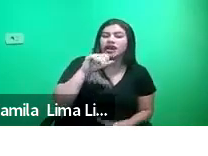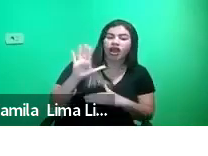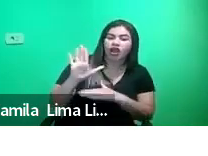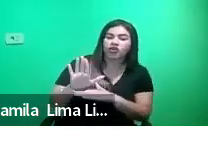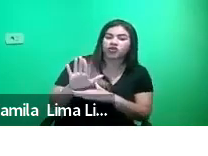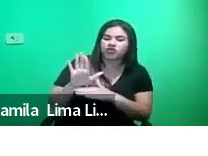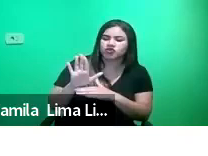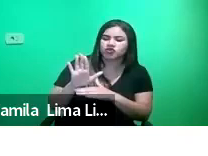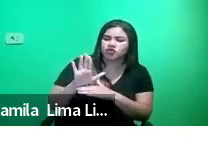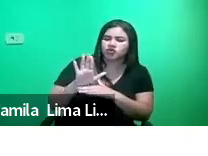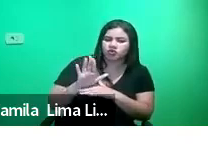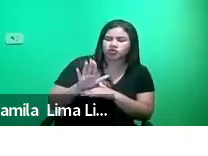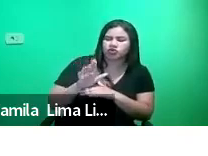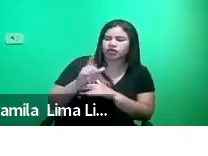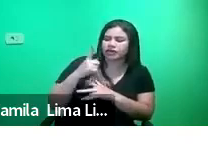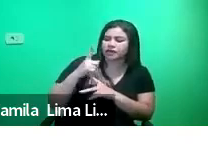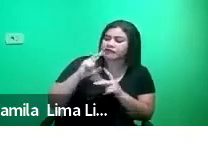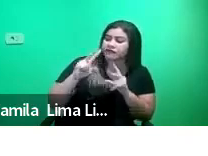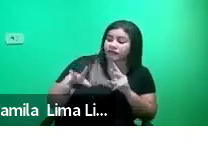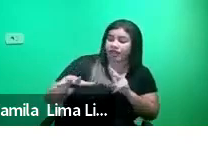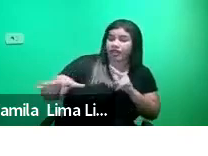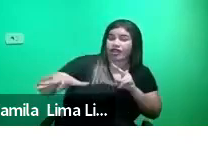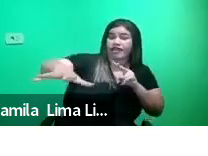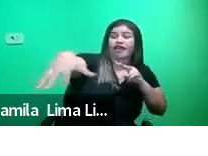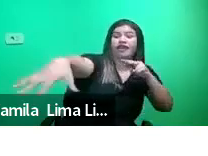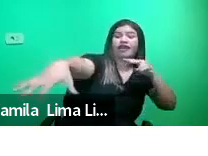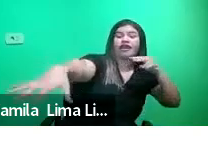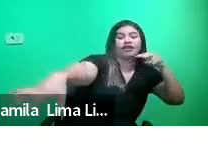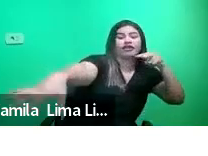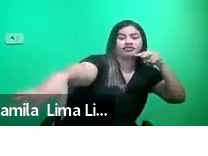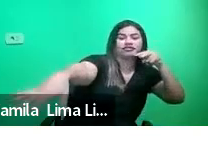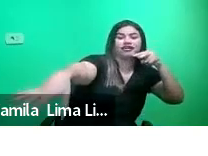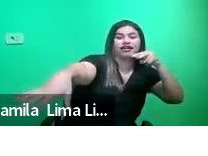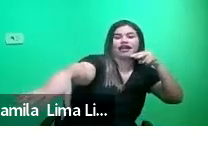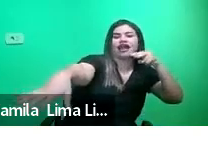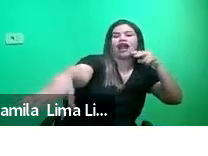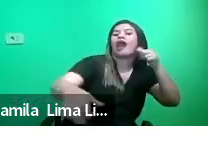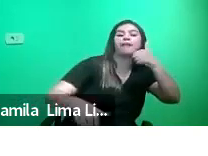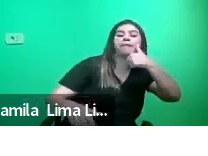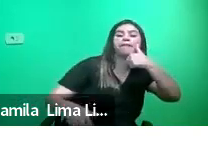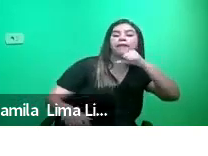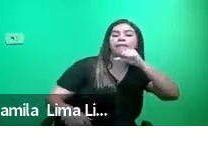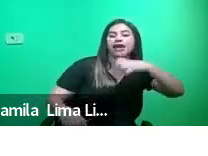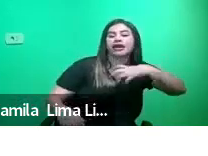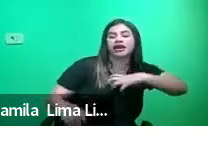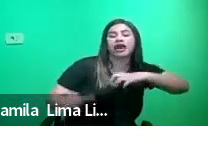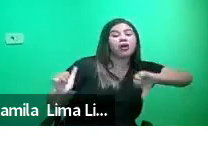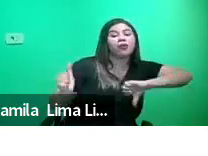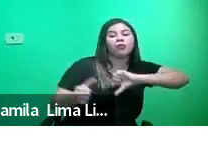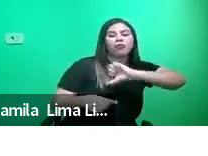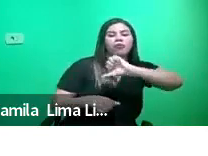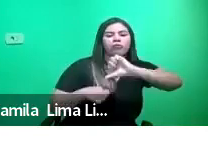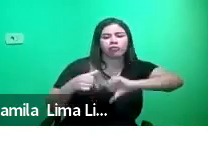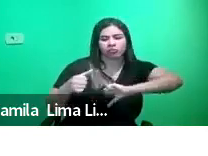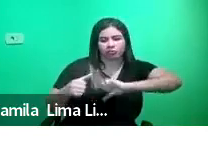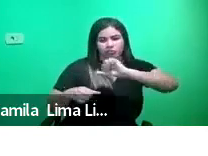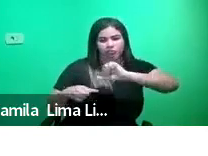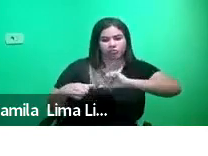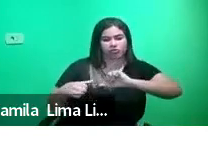the child, and recognizes his movement movement as pointing the situation changes substantial ly pointing gesture becomes a